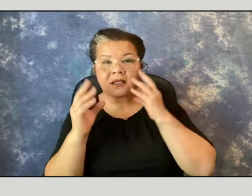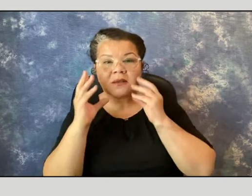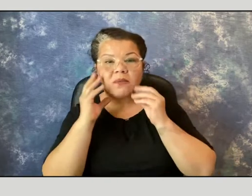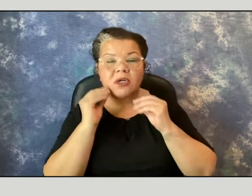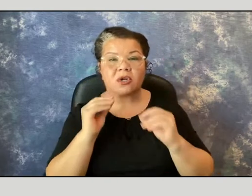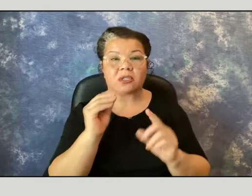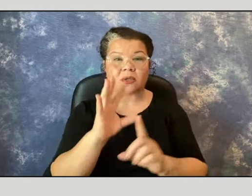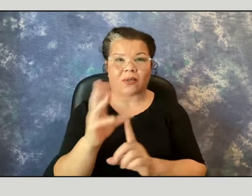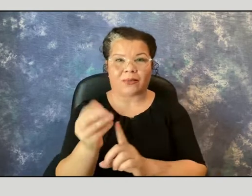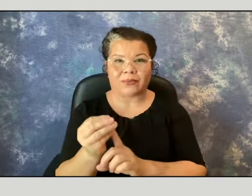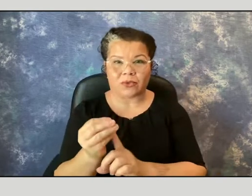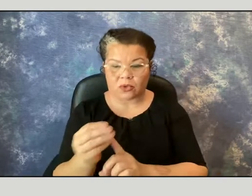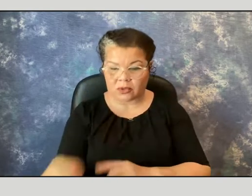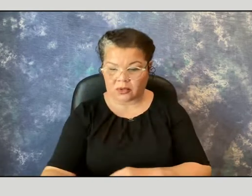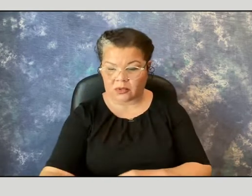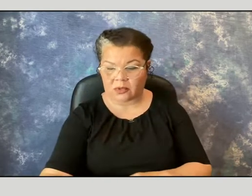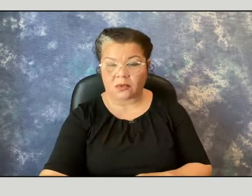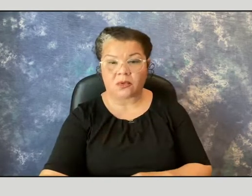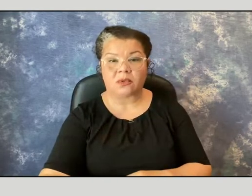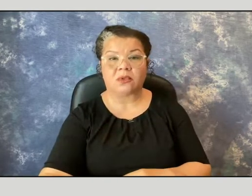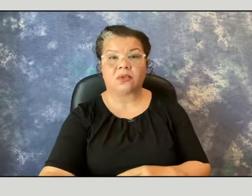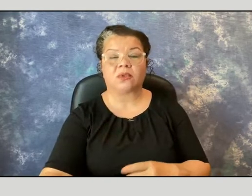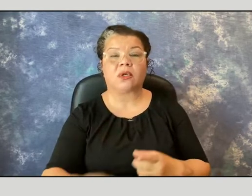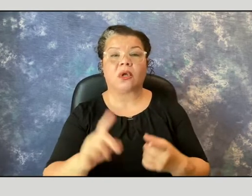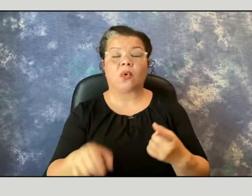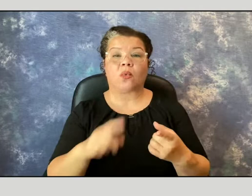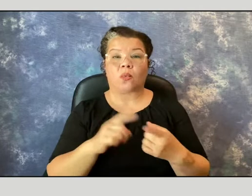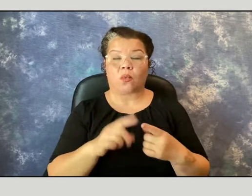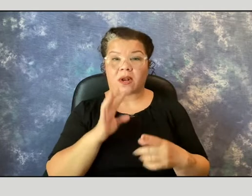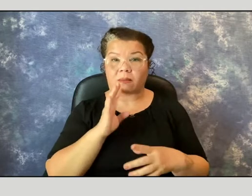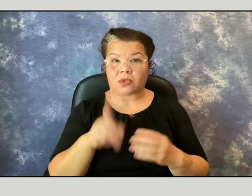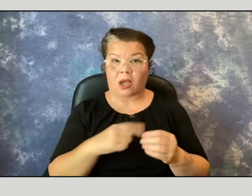and when I'm talking about shared stories, of course,